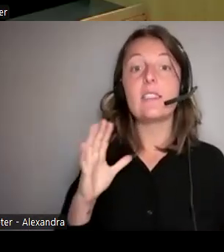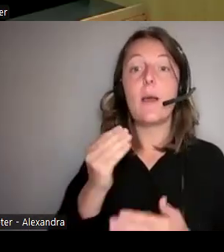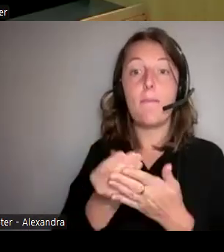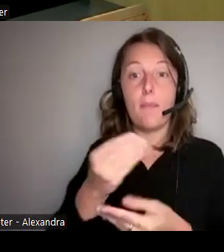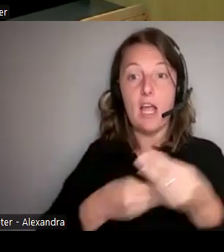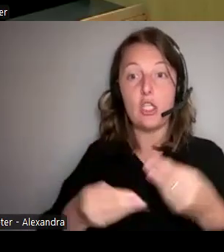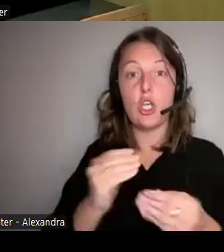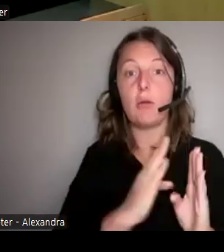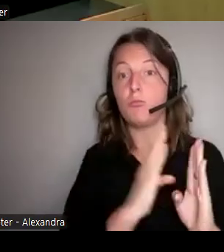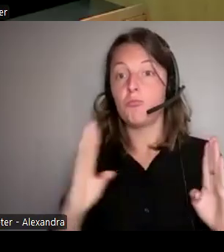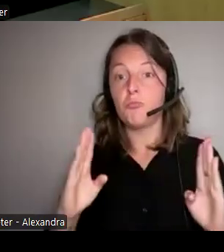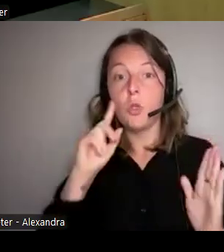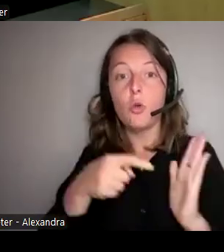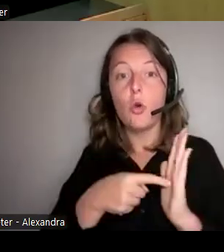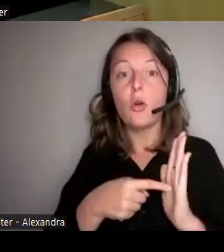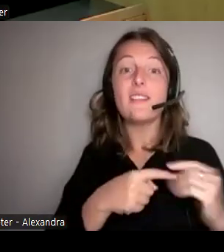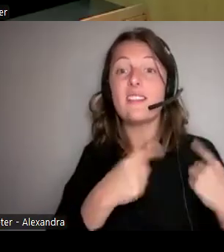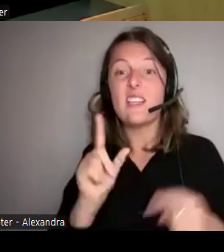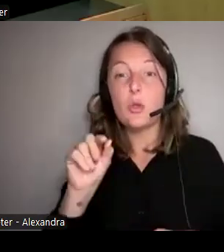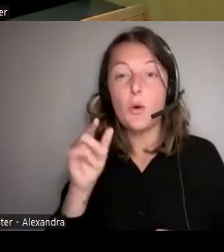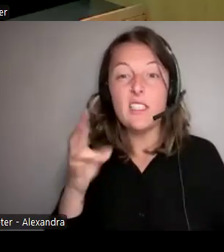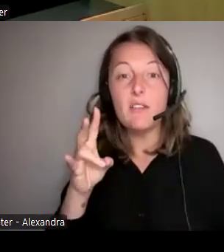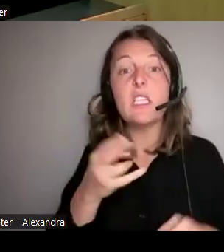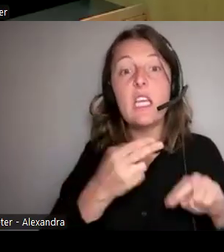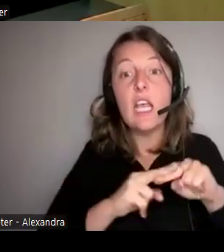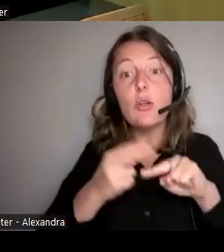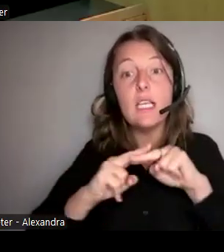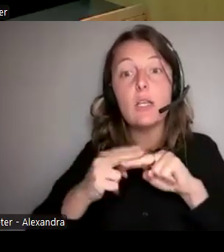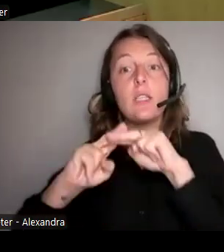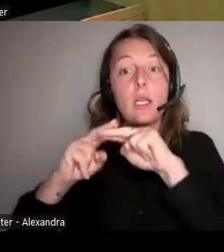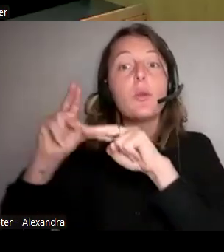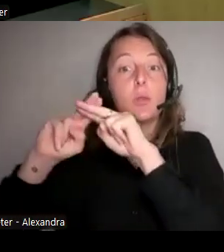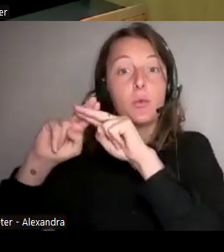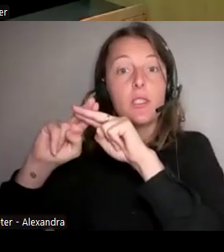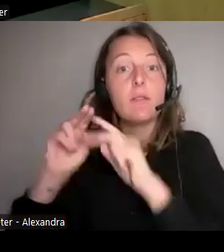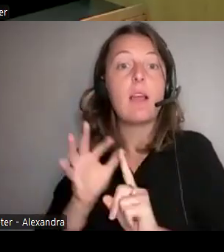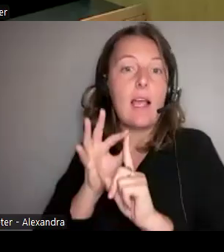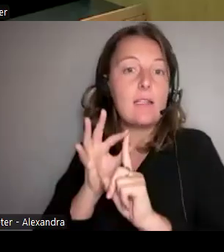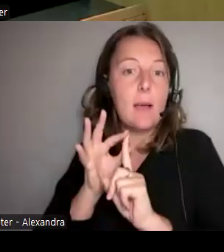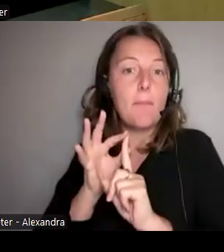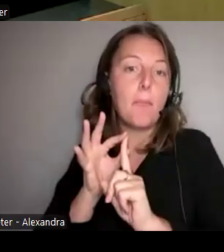that um since 2017, NIMH has had an increase in its budget with the exception being when there's